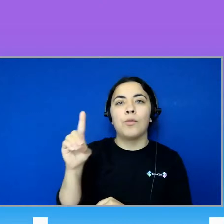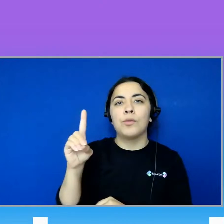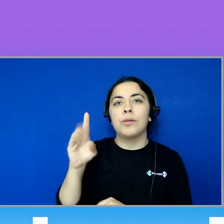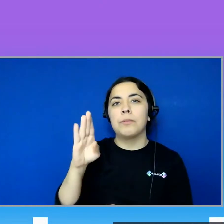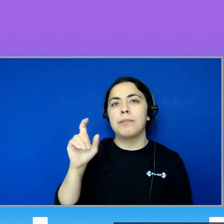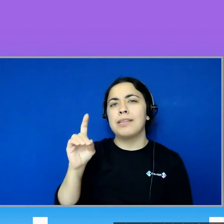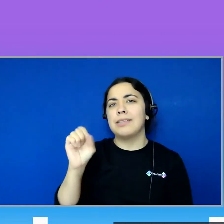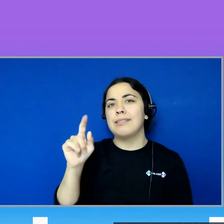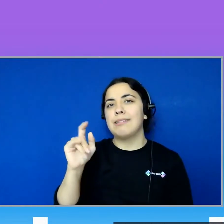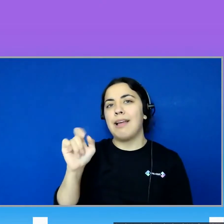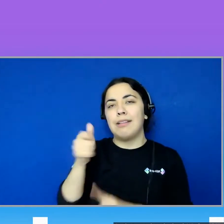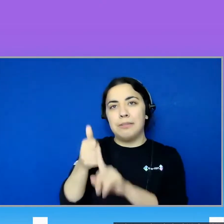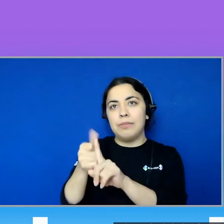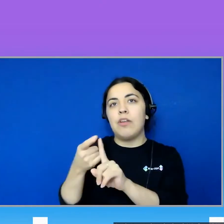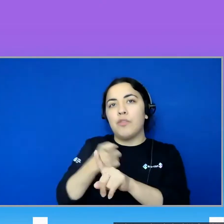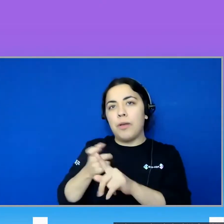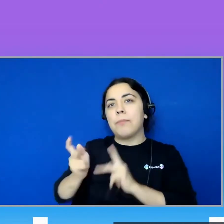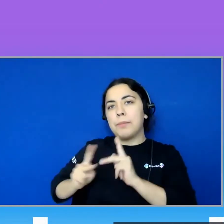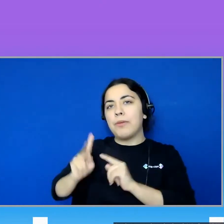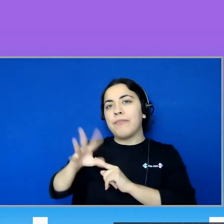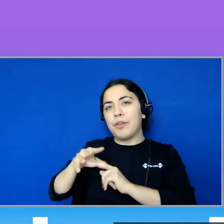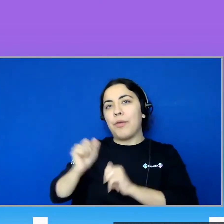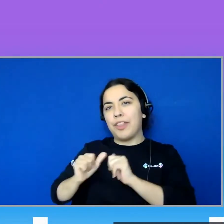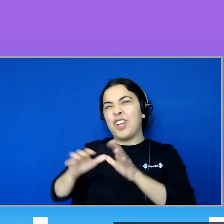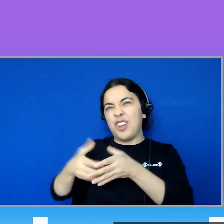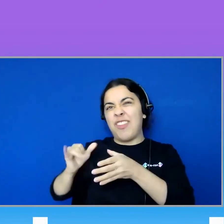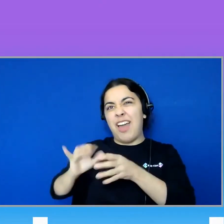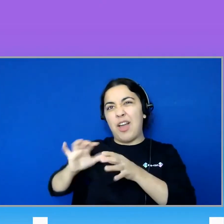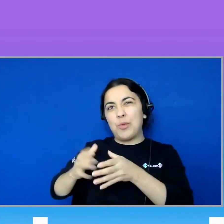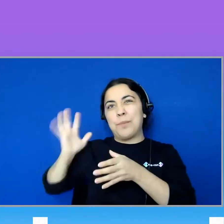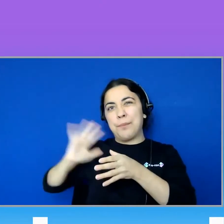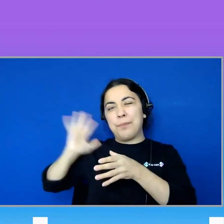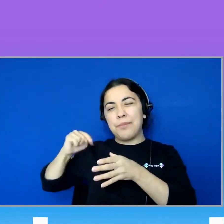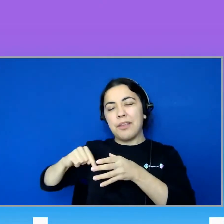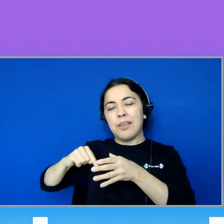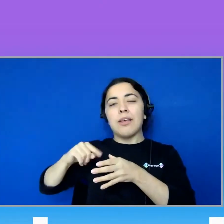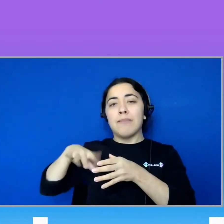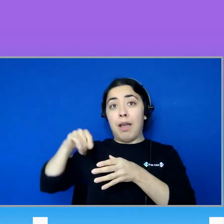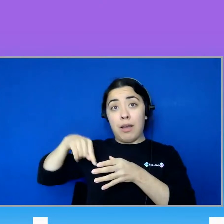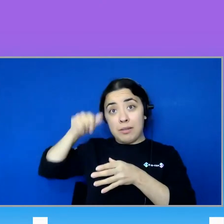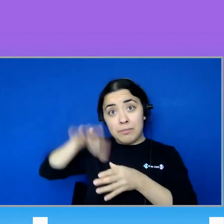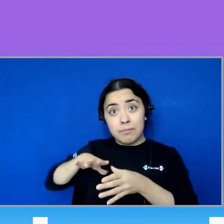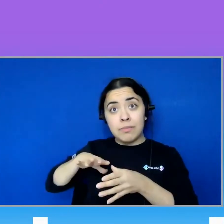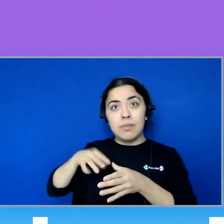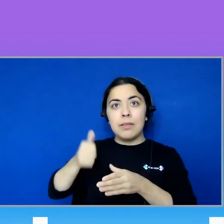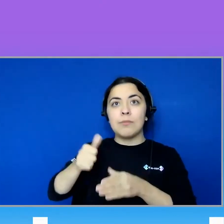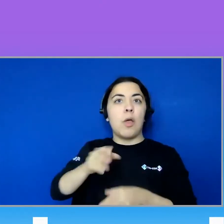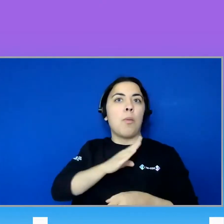the people for the People's Video Theater, and found out